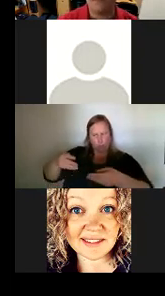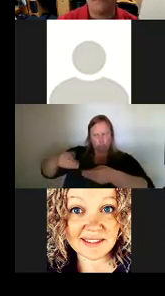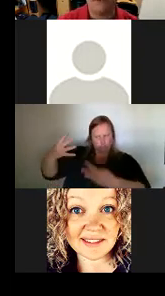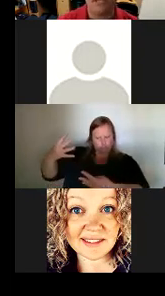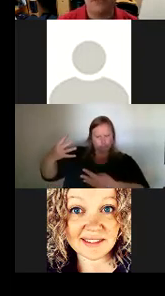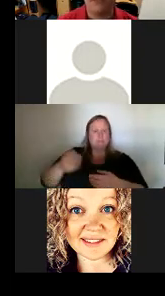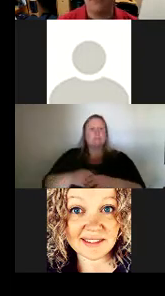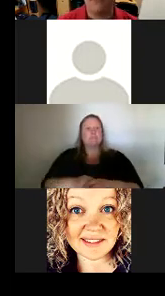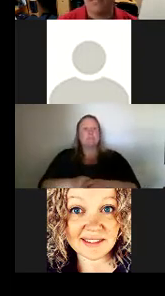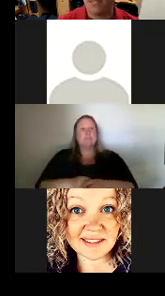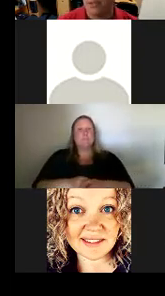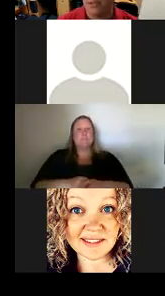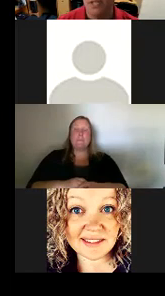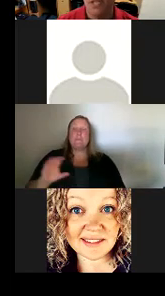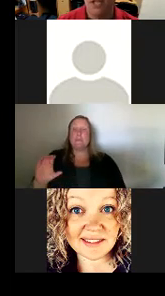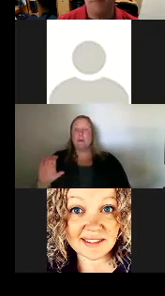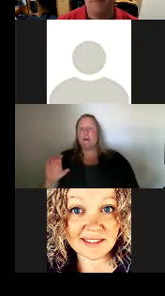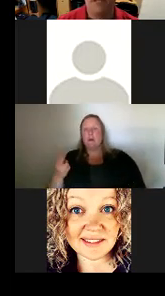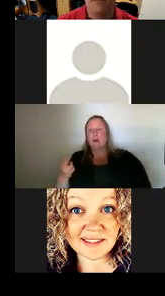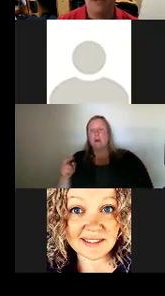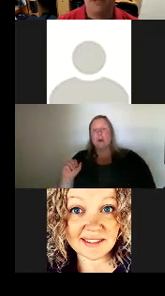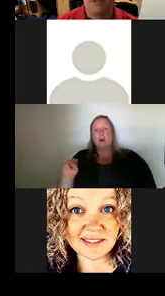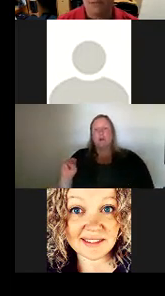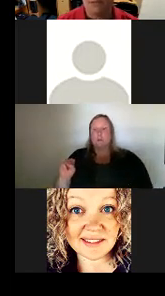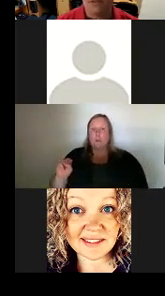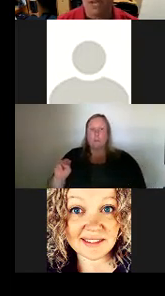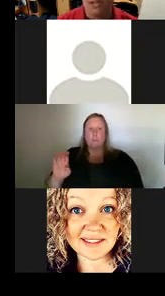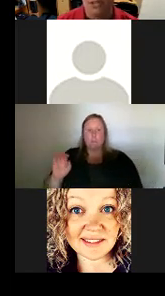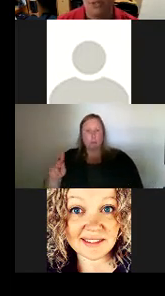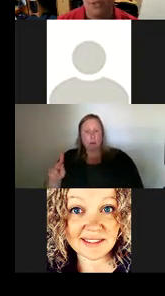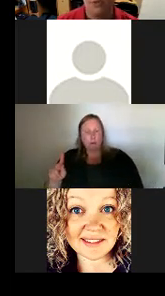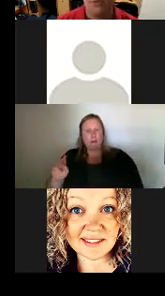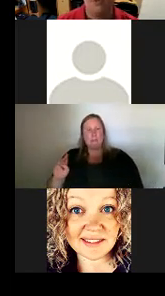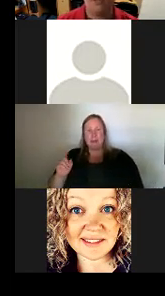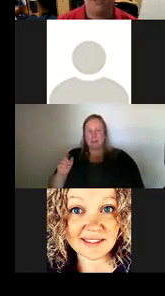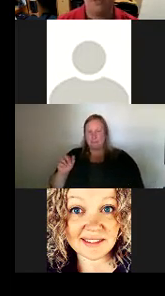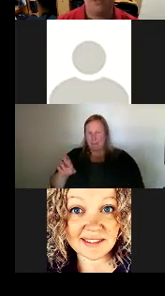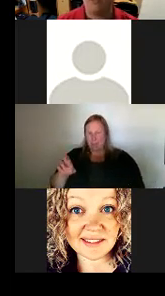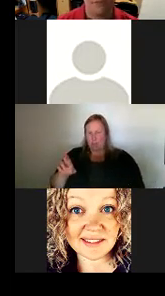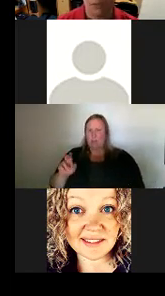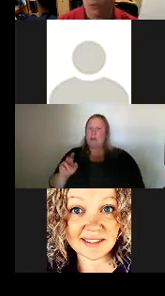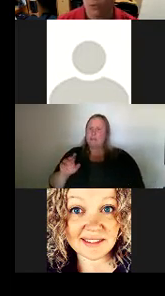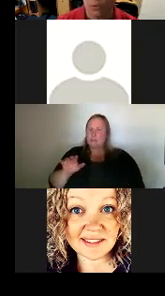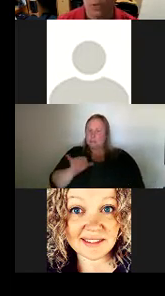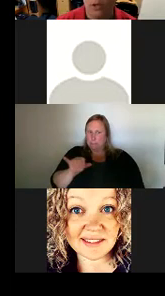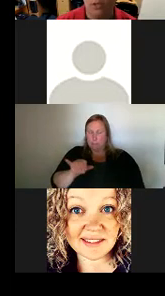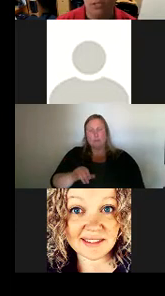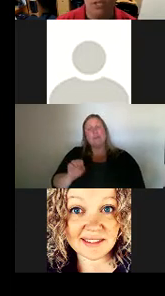CHROMEBOOKS MODIFIER KEYS WE HAVE SHIFT, CONTROL, AND ALT.